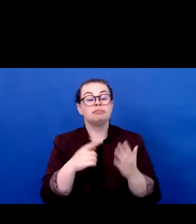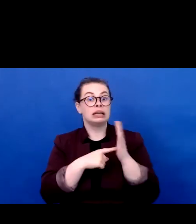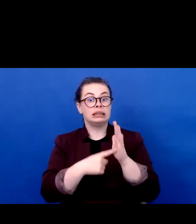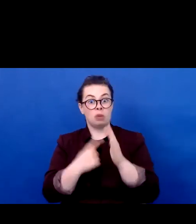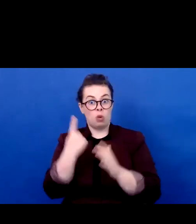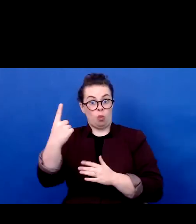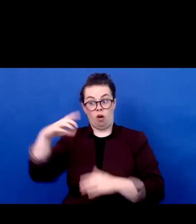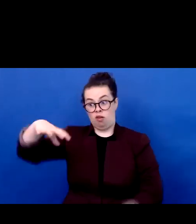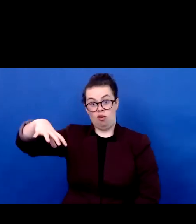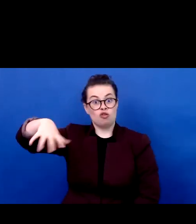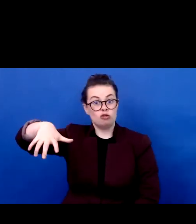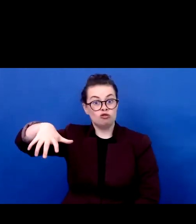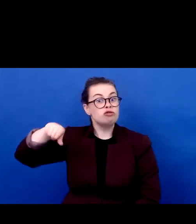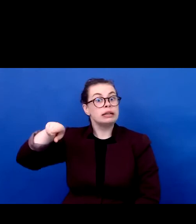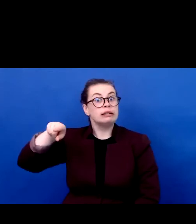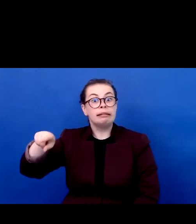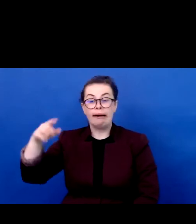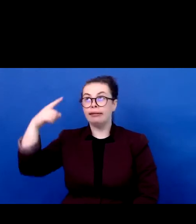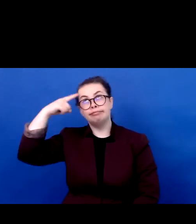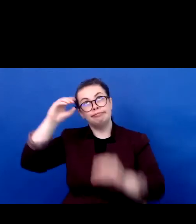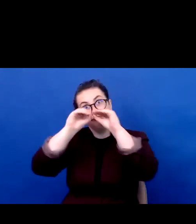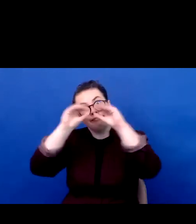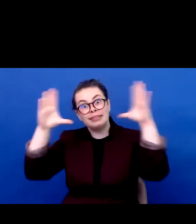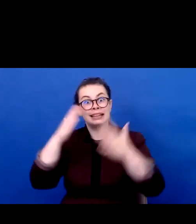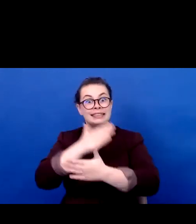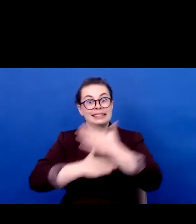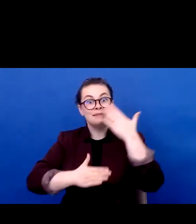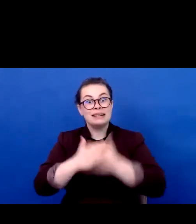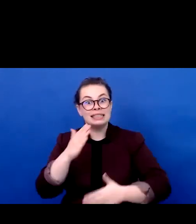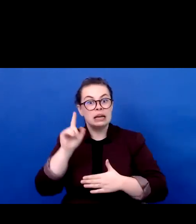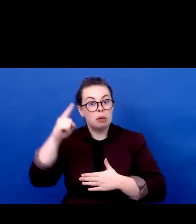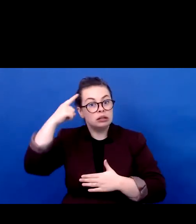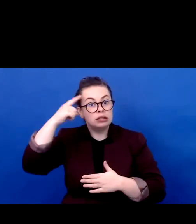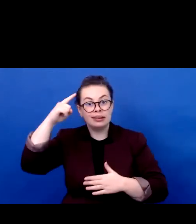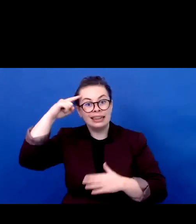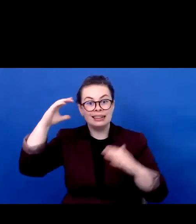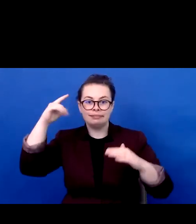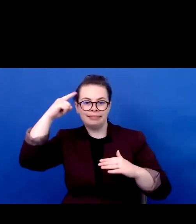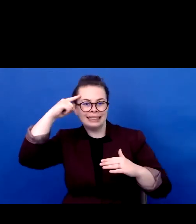from accessing health care services because people with intellectual disabilities were identified